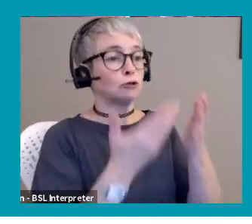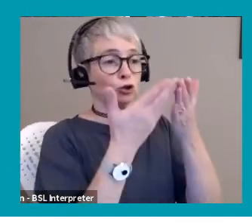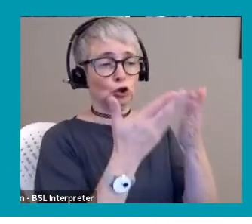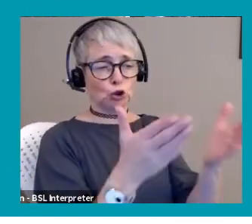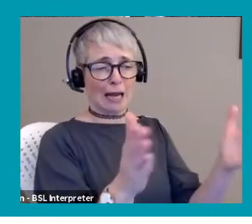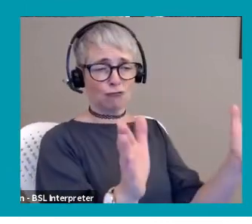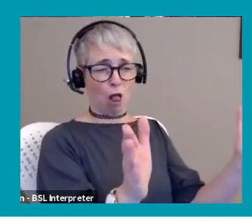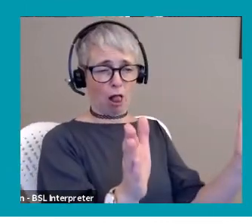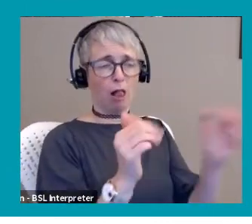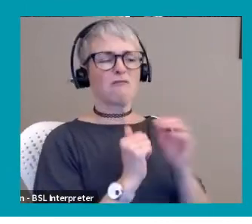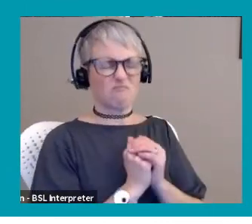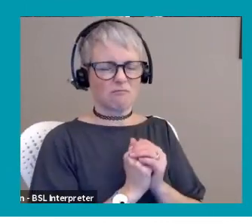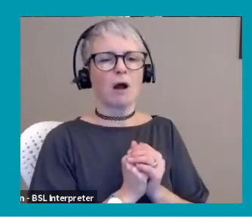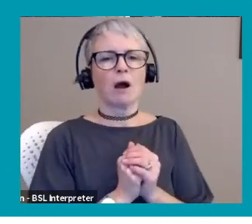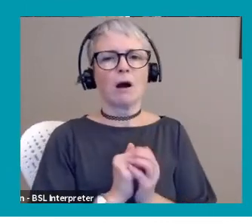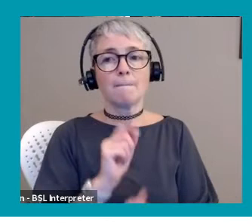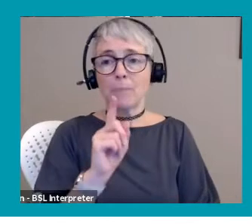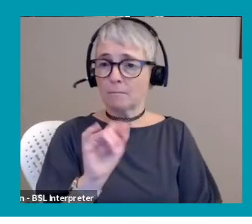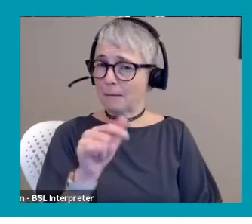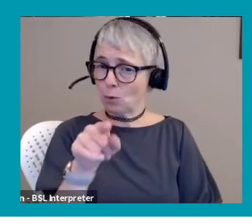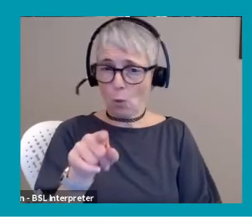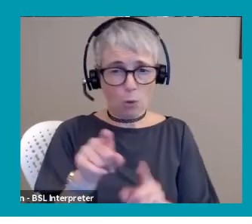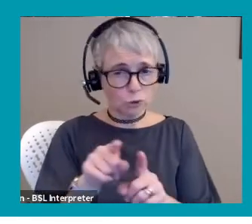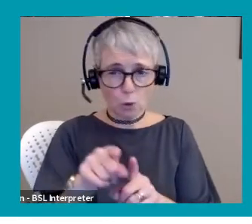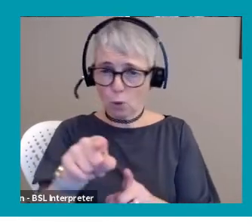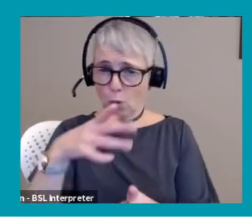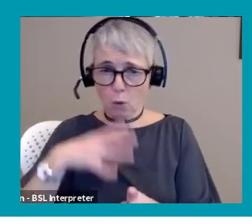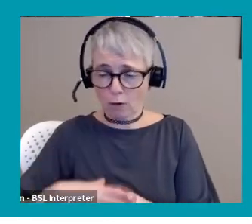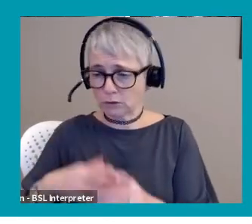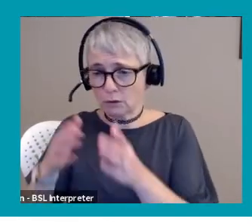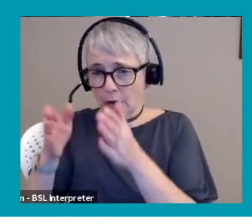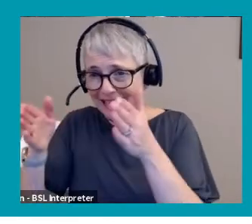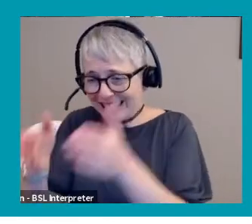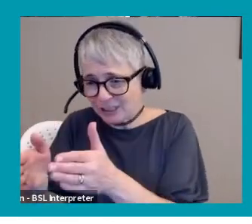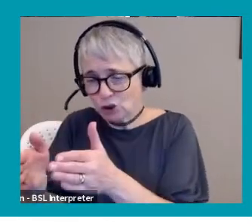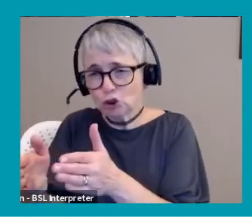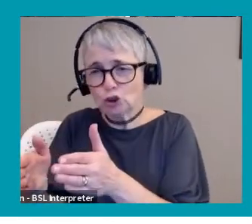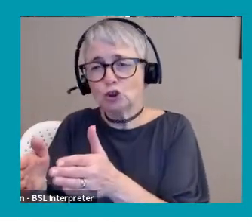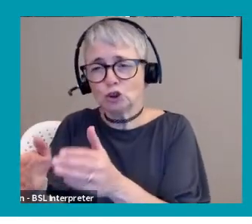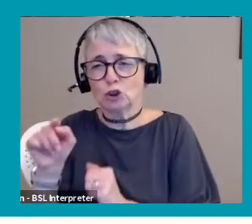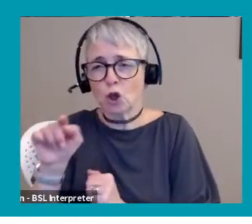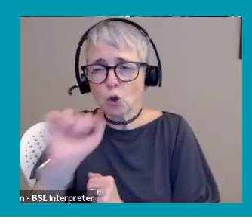might want to narrow it down and seek out a few niche jobsites because some